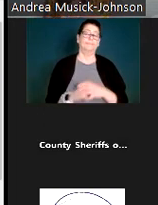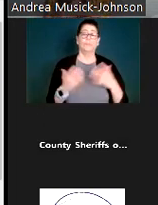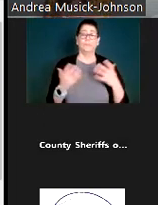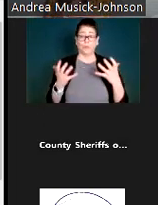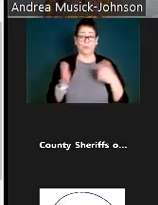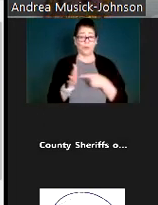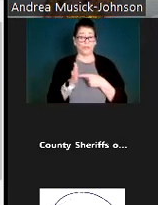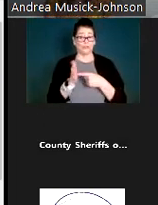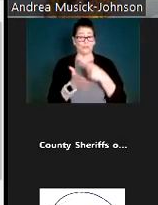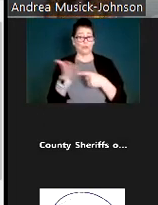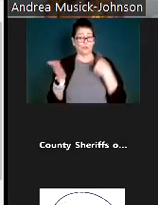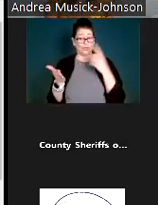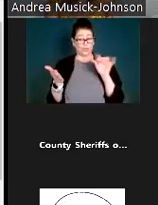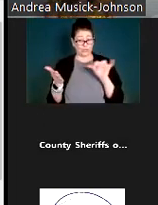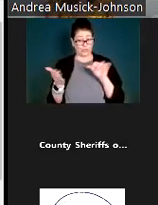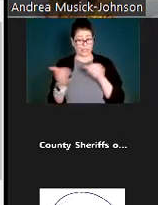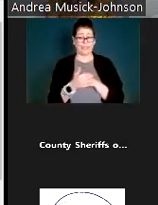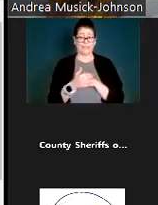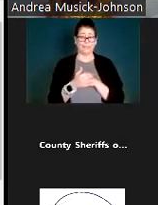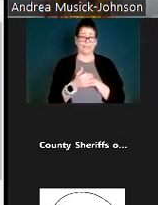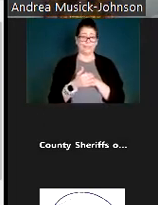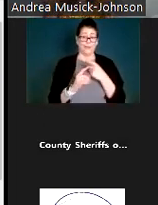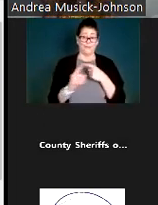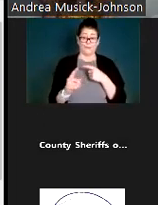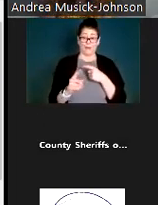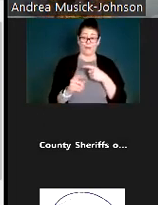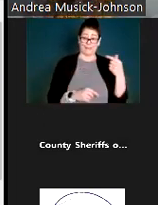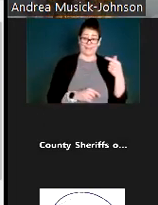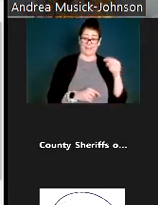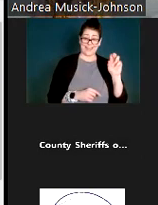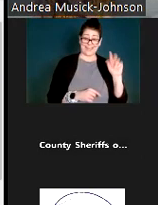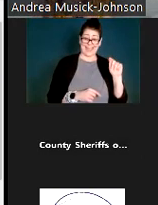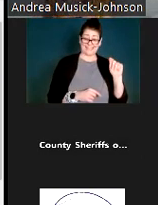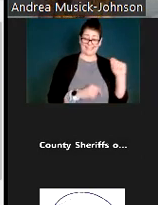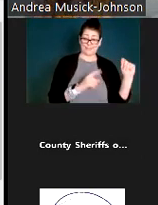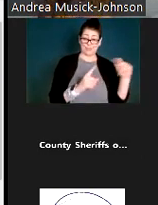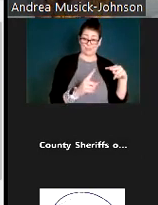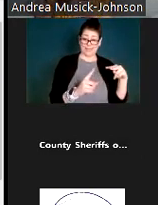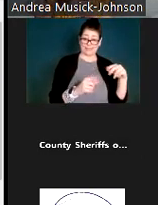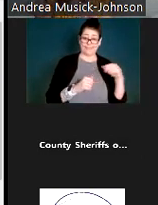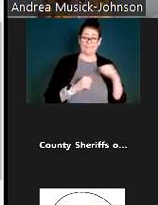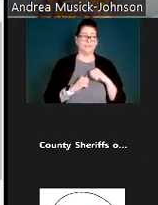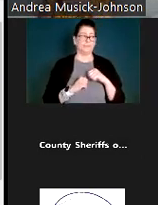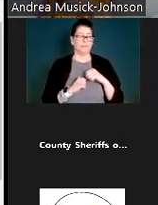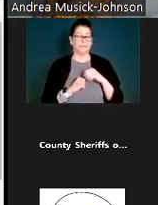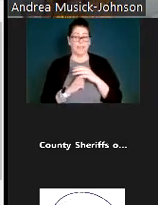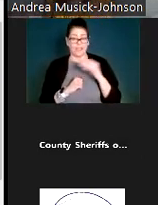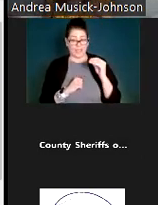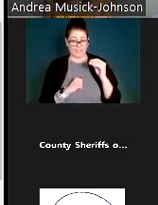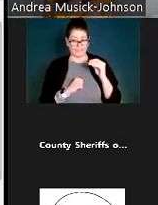To access it as a guest, and then access it, access it as an account holder.